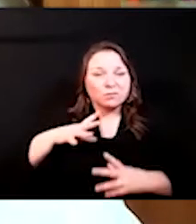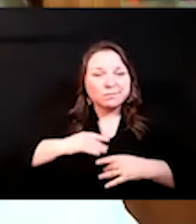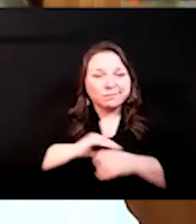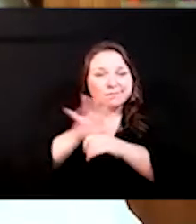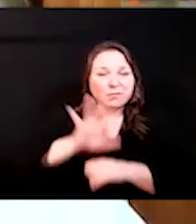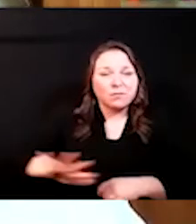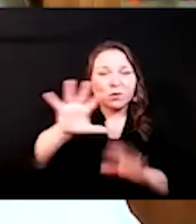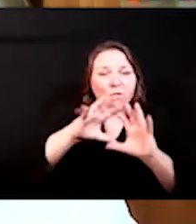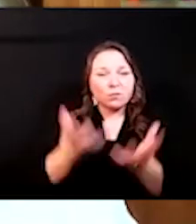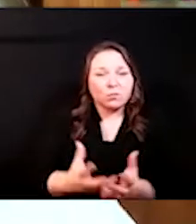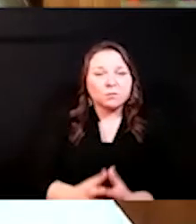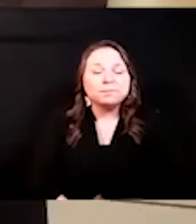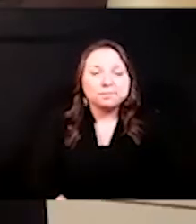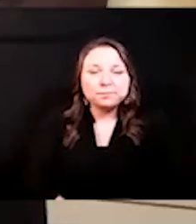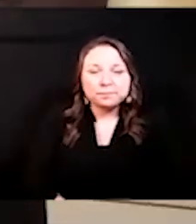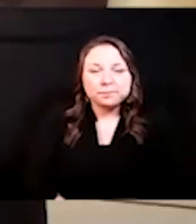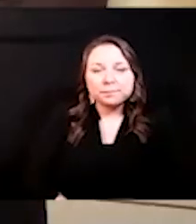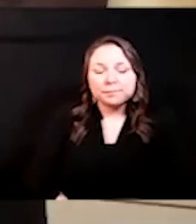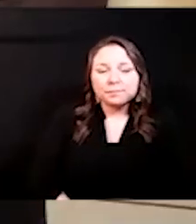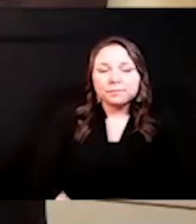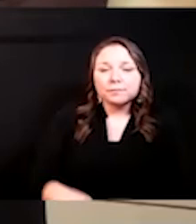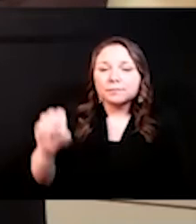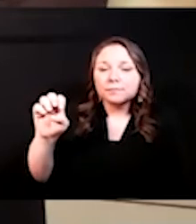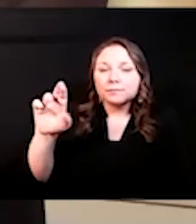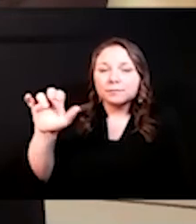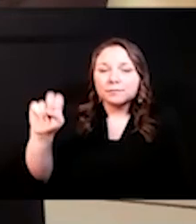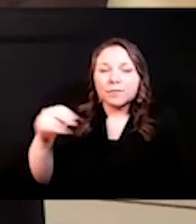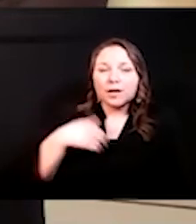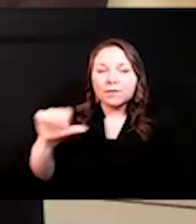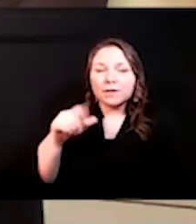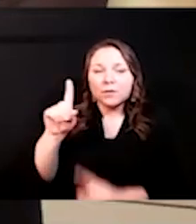CONTRACTING COVID AROUND THE WORLD.